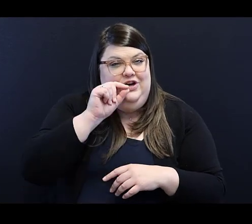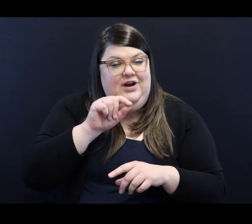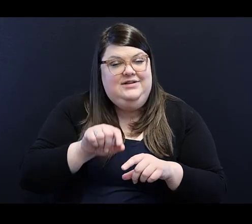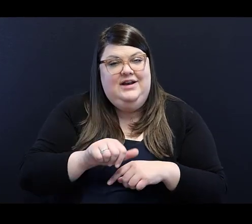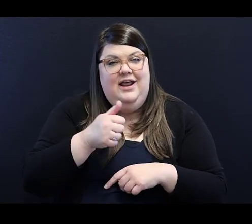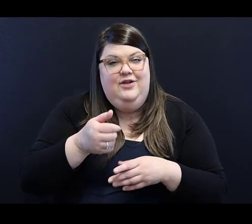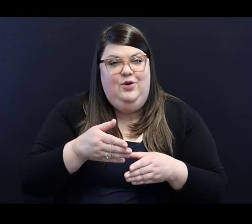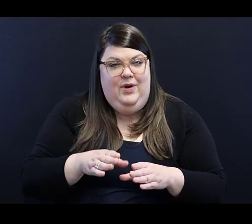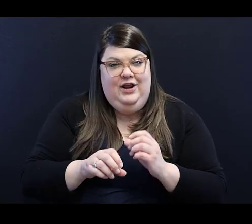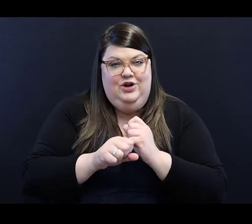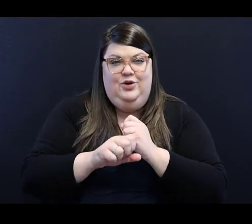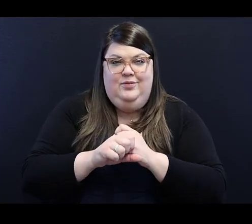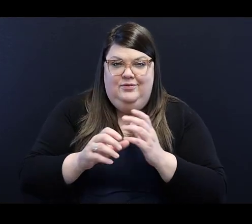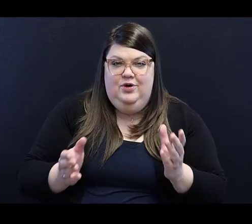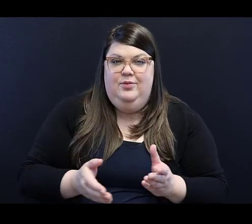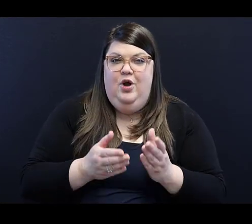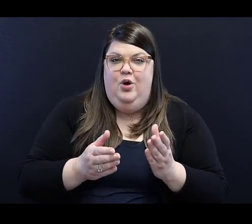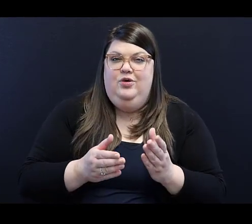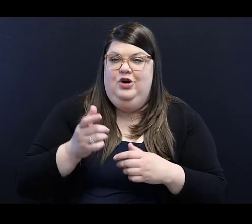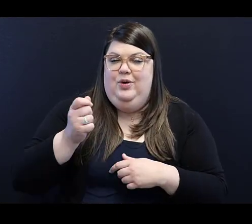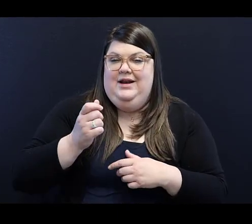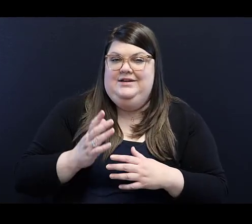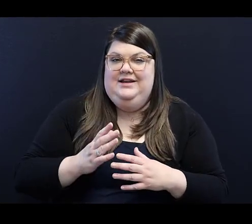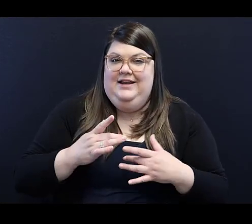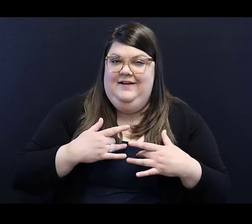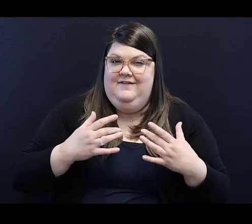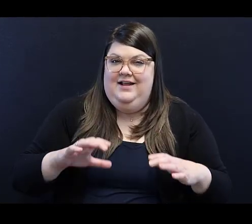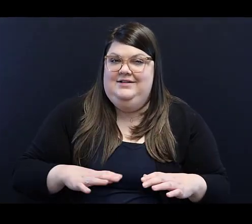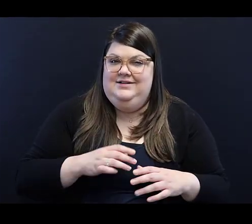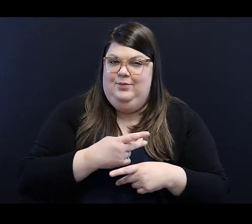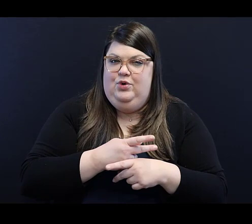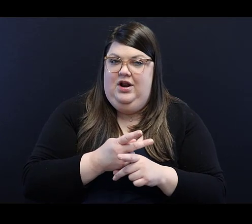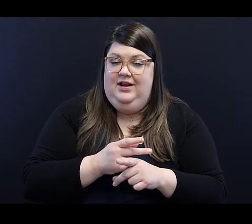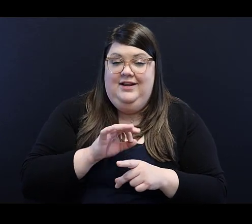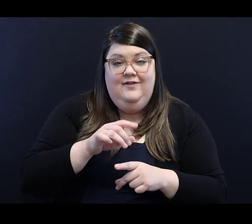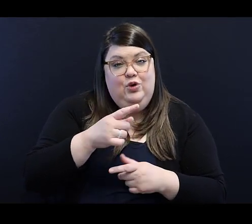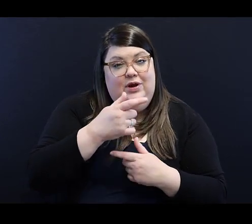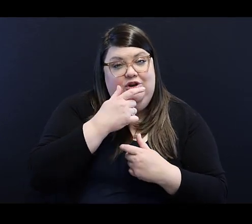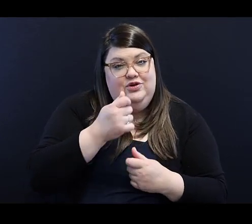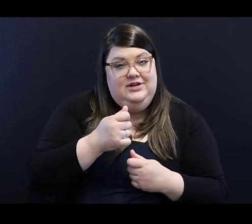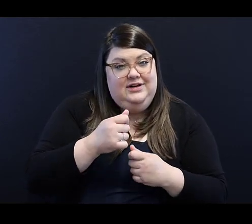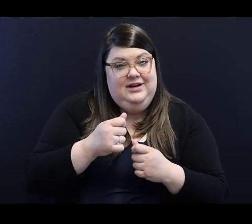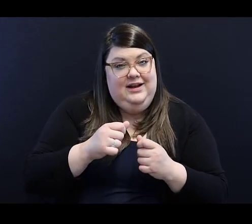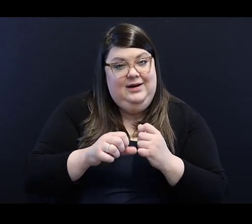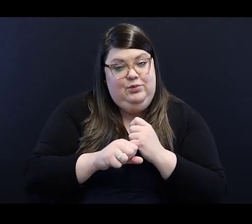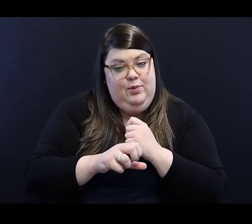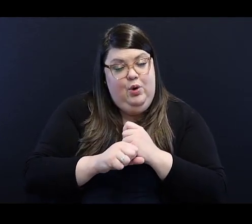promoting grantee events and products. If you are interested in NCRTM promoting your event or